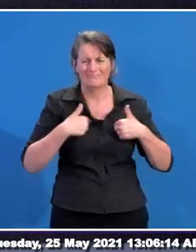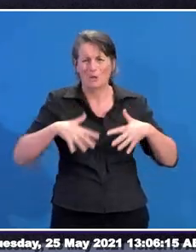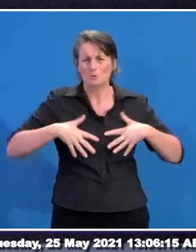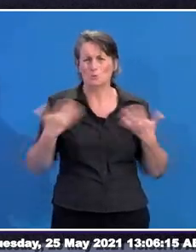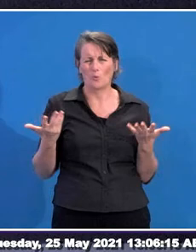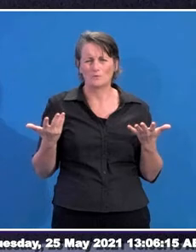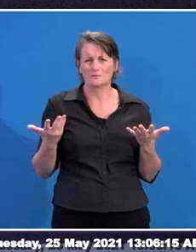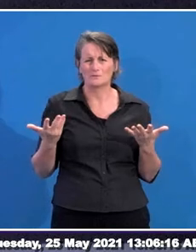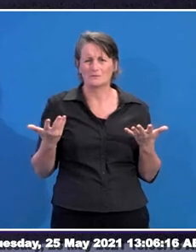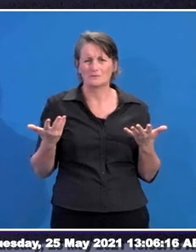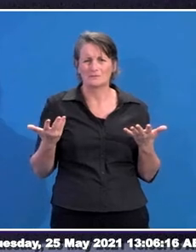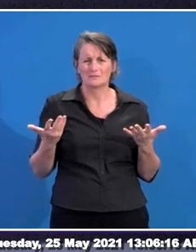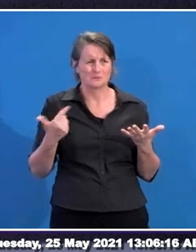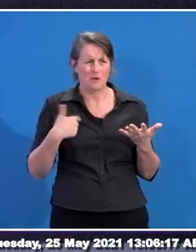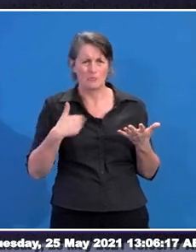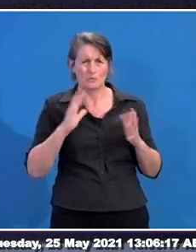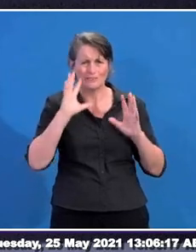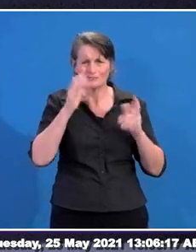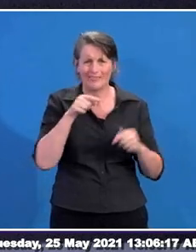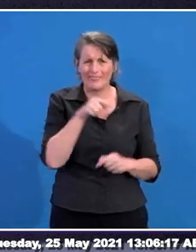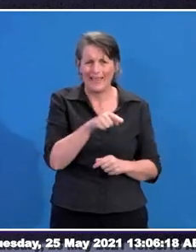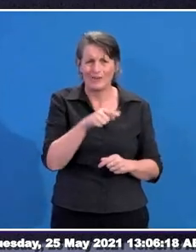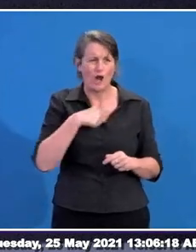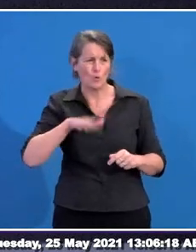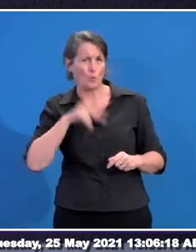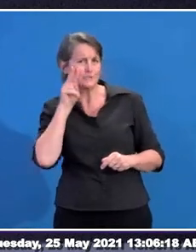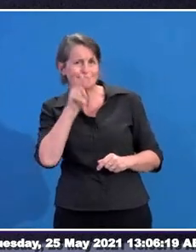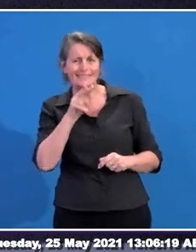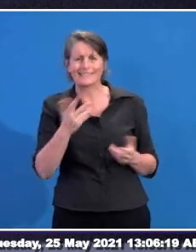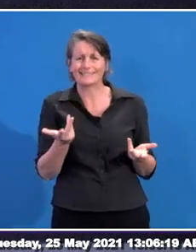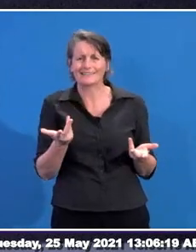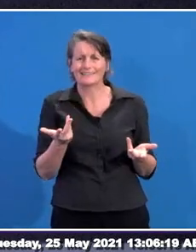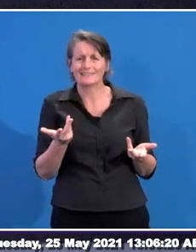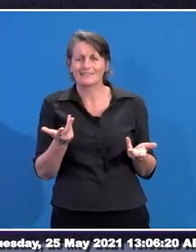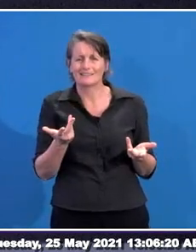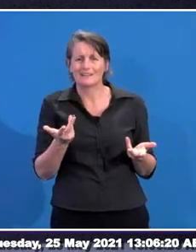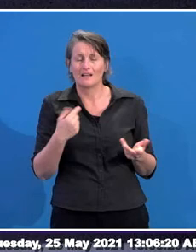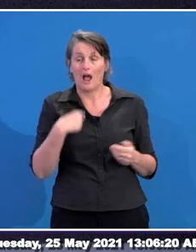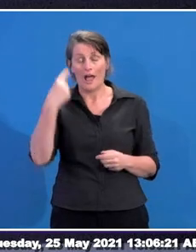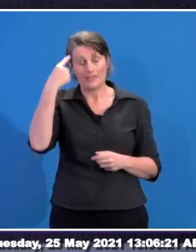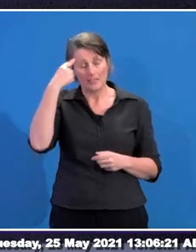moving in and out, whether they're coming --- I think the reasoning was what if they